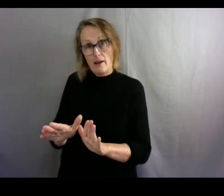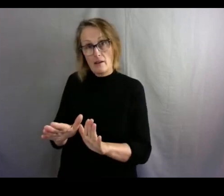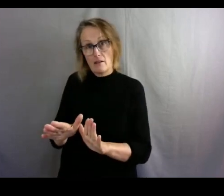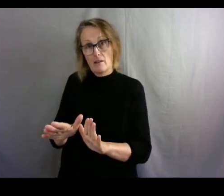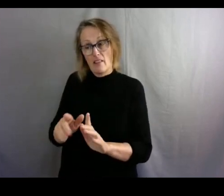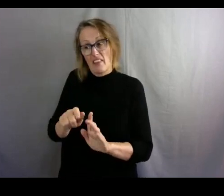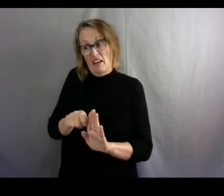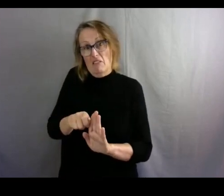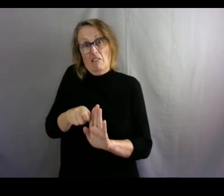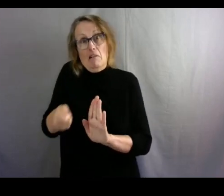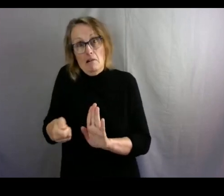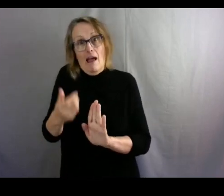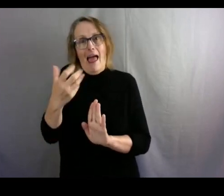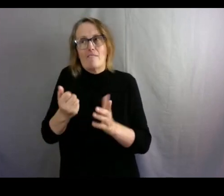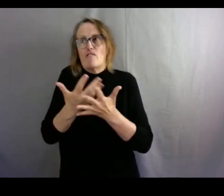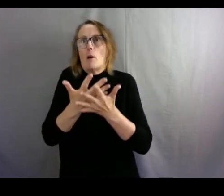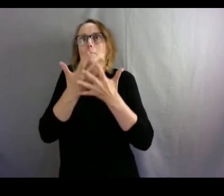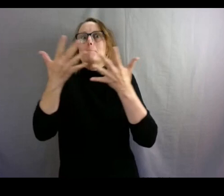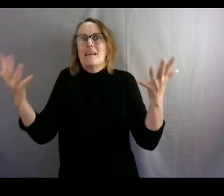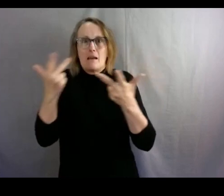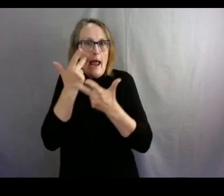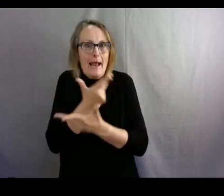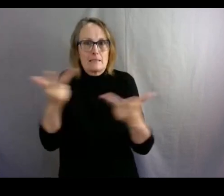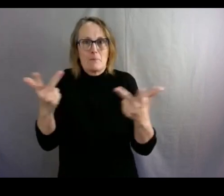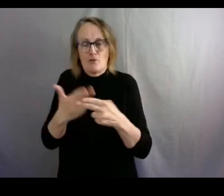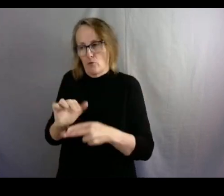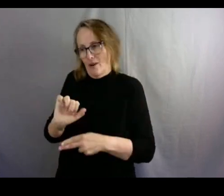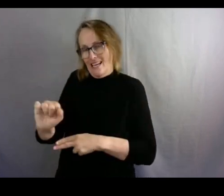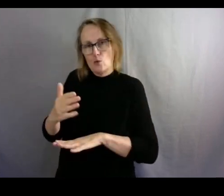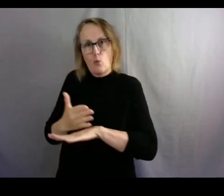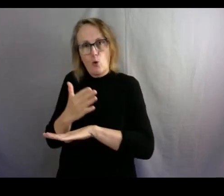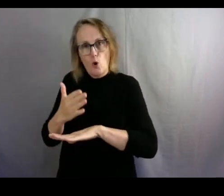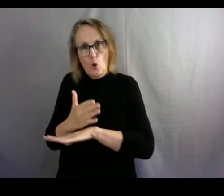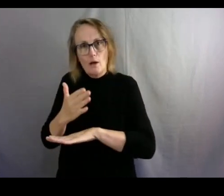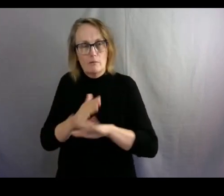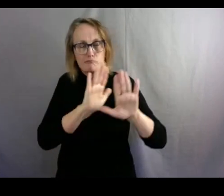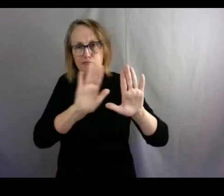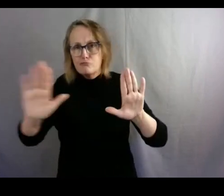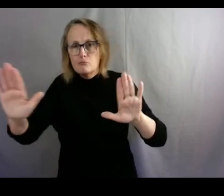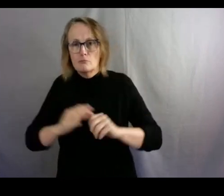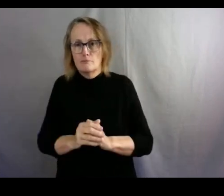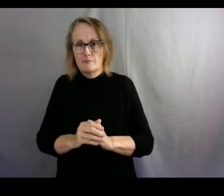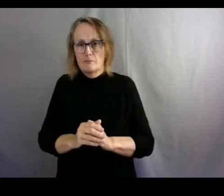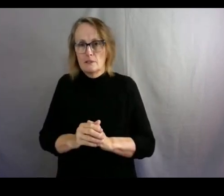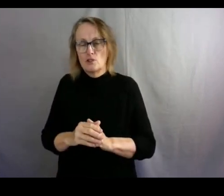that ever happened, which was a retrospective at the Salon d'Automne of 1906 with, I don't know,